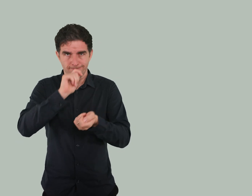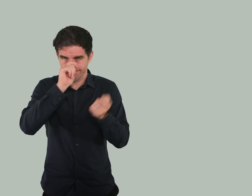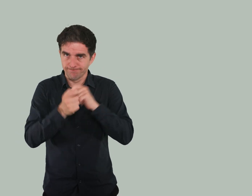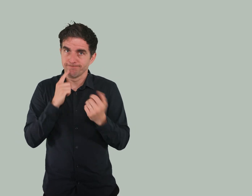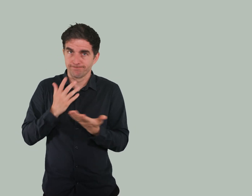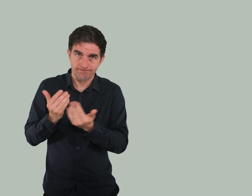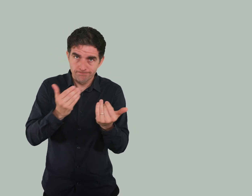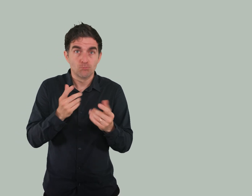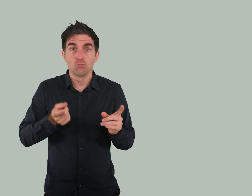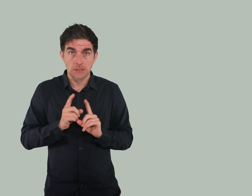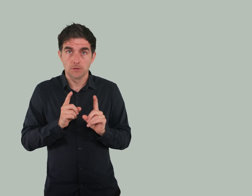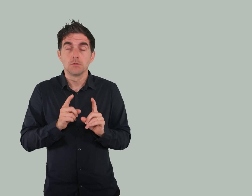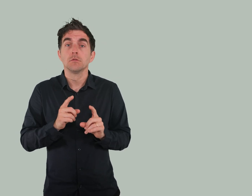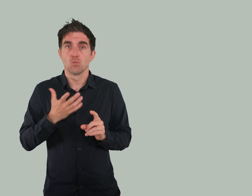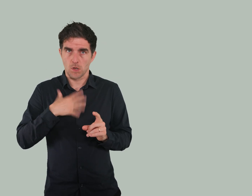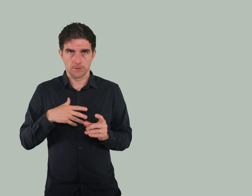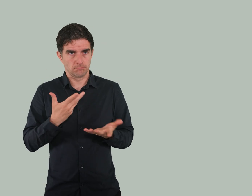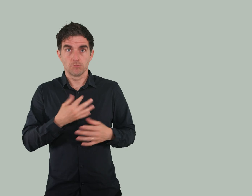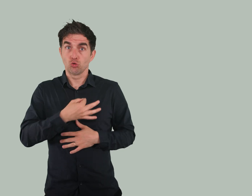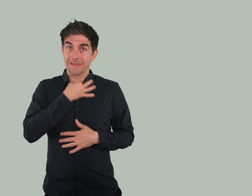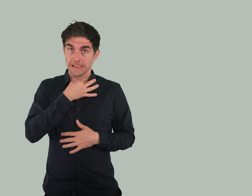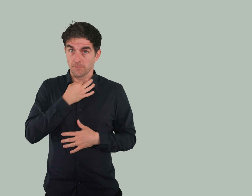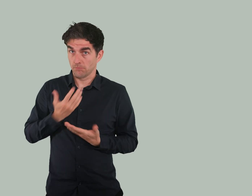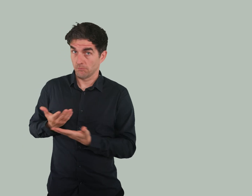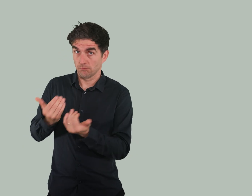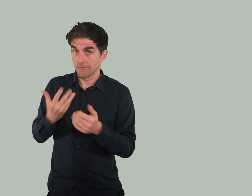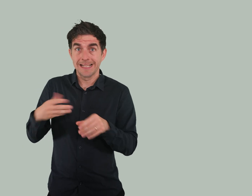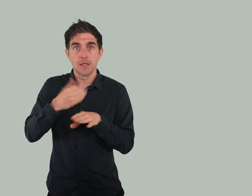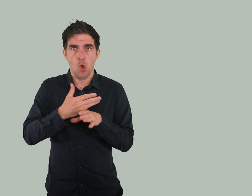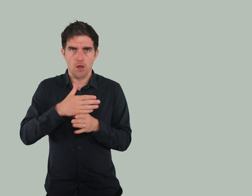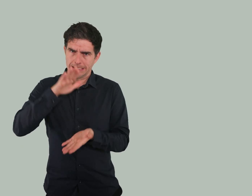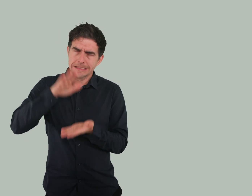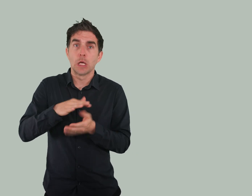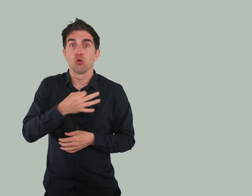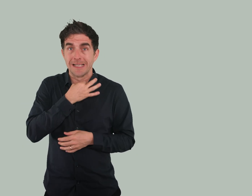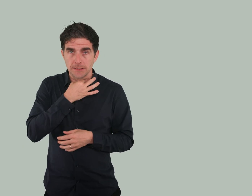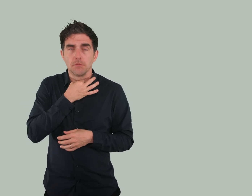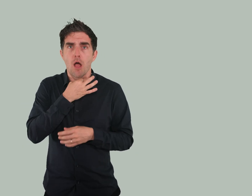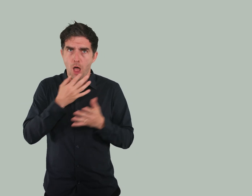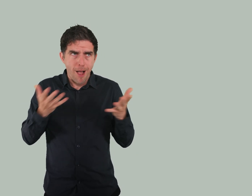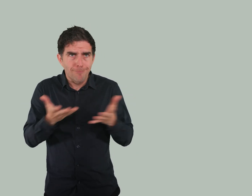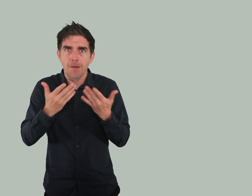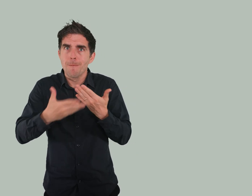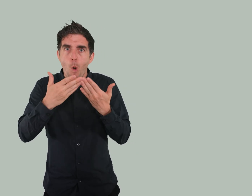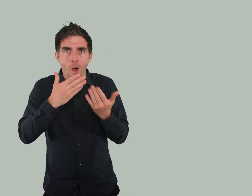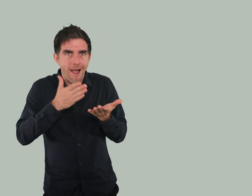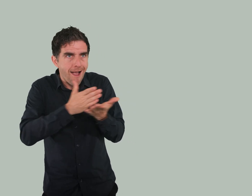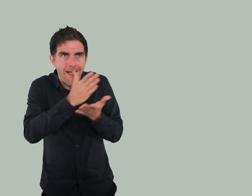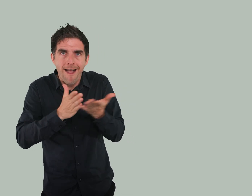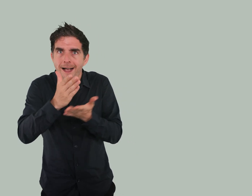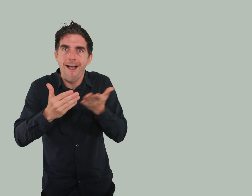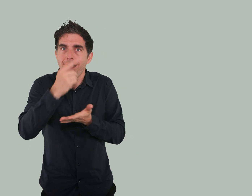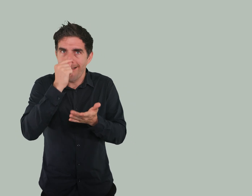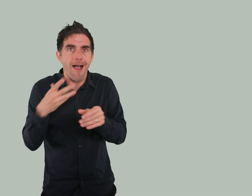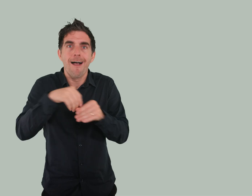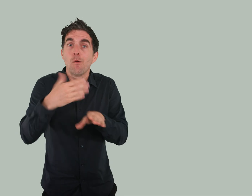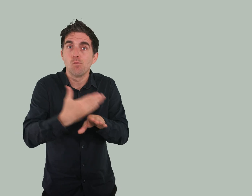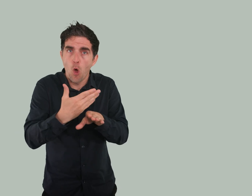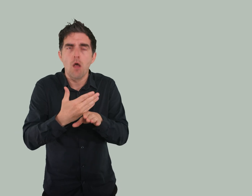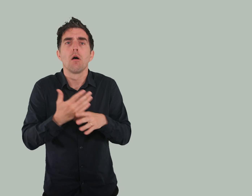one that reduces the risks of hiring, rebuilds routes into work,